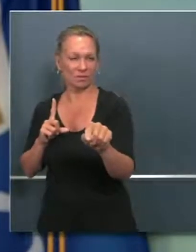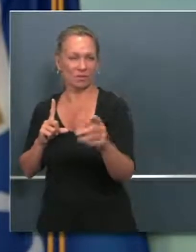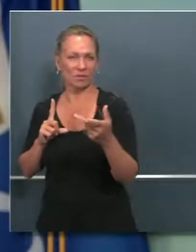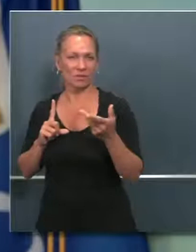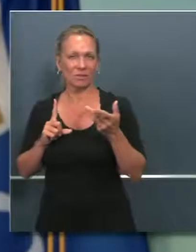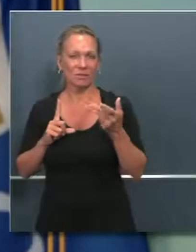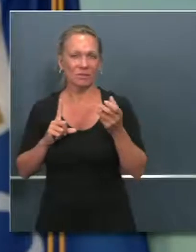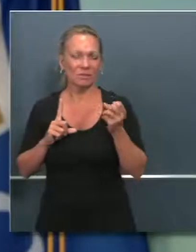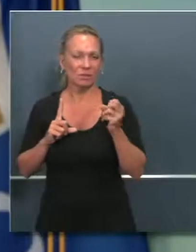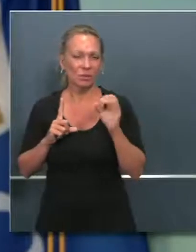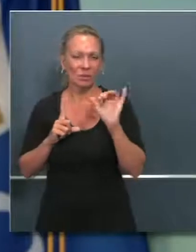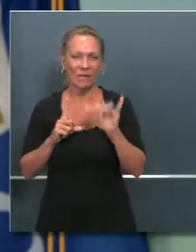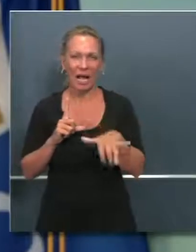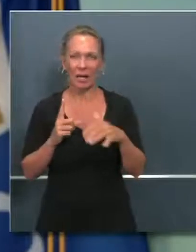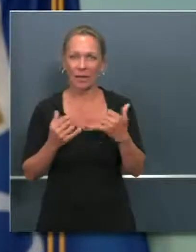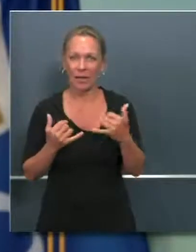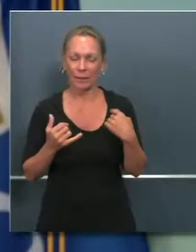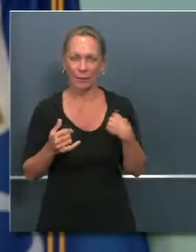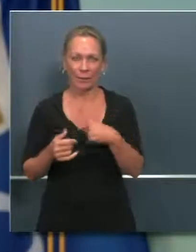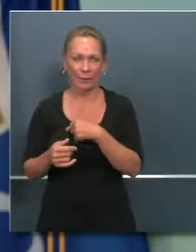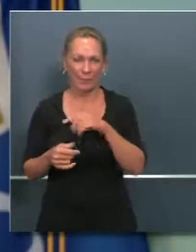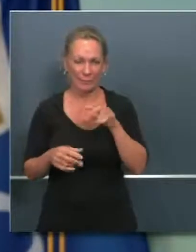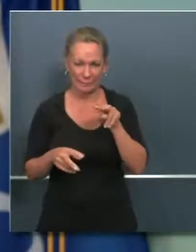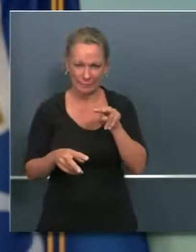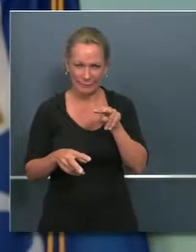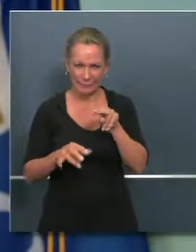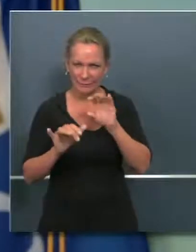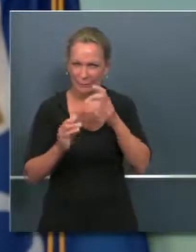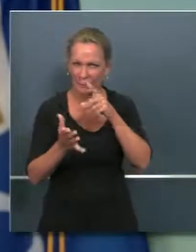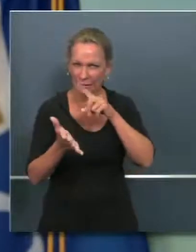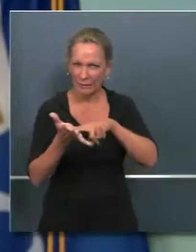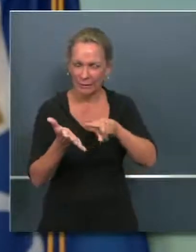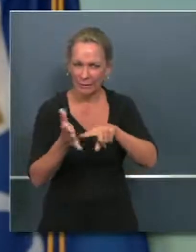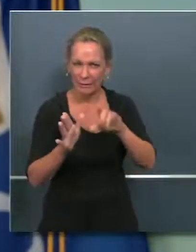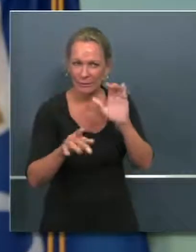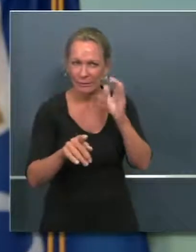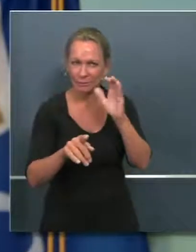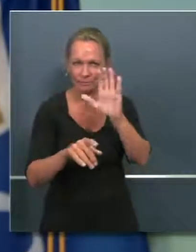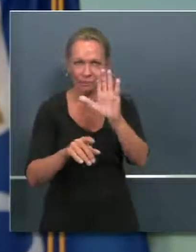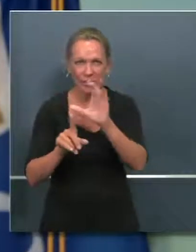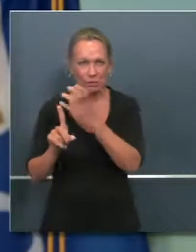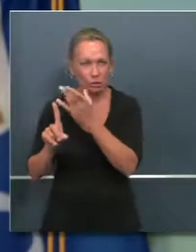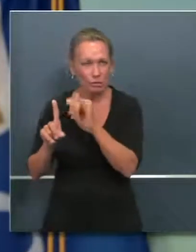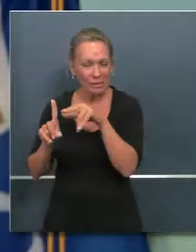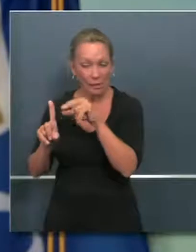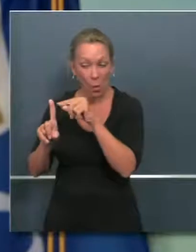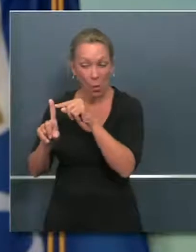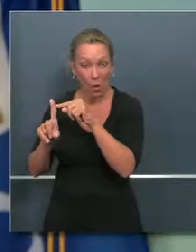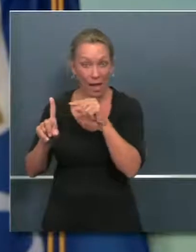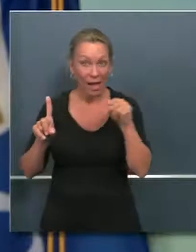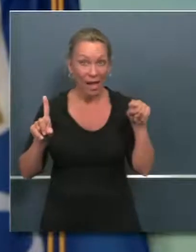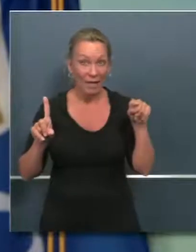it's been reported there was a transfer from Chino into San Quentin that unfortunately was